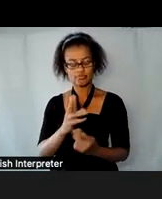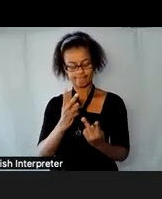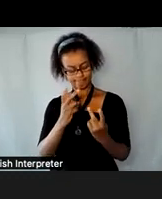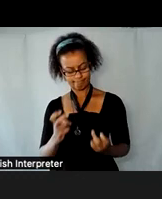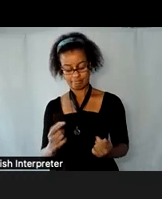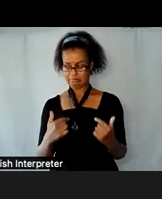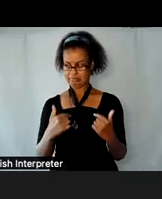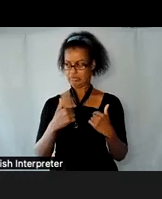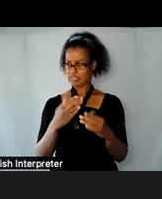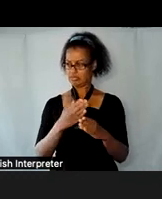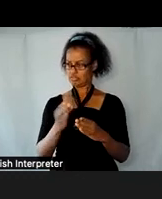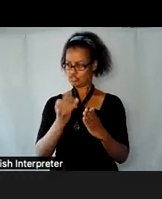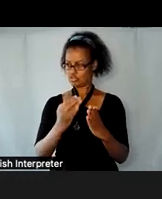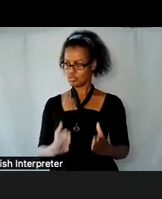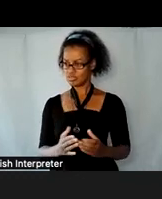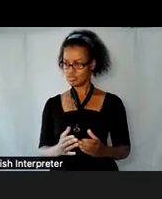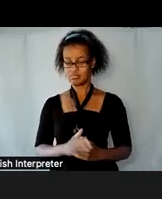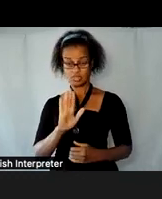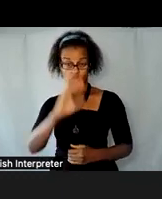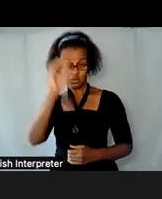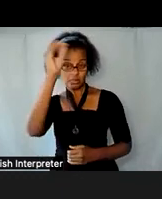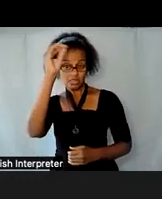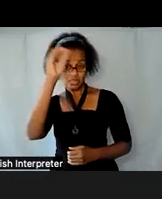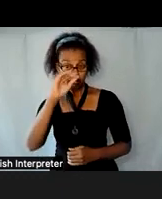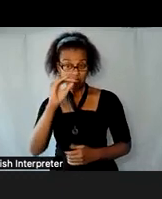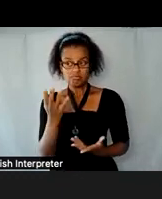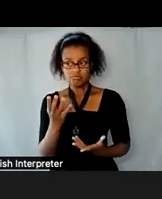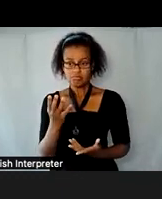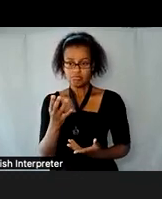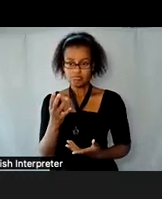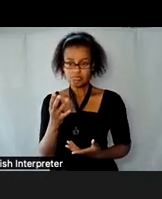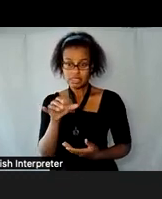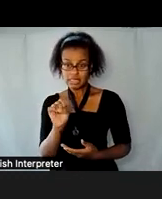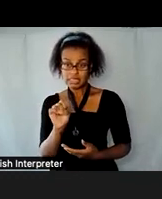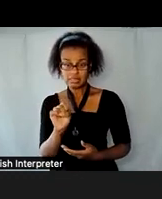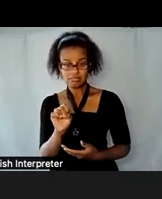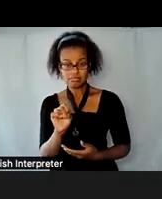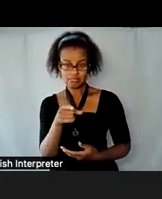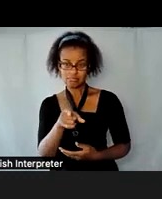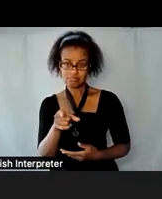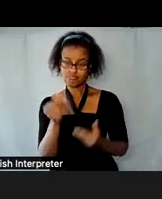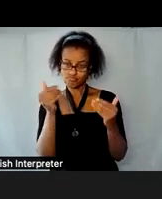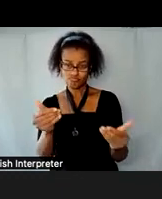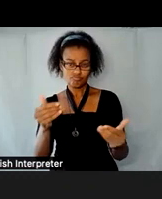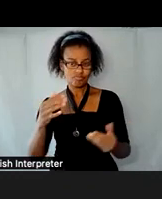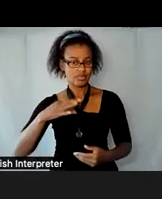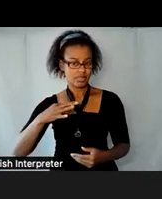If so, then likely you're eligible to apply for this program, because TC approaches the